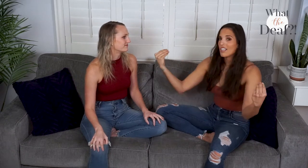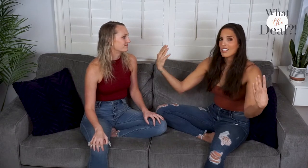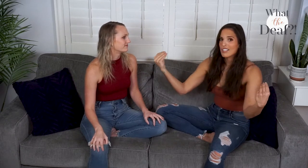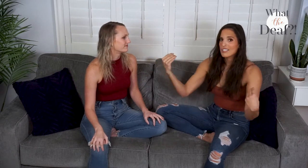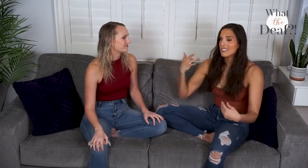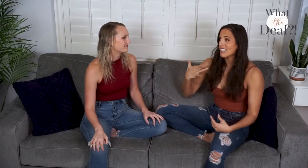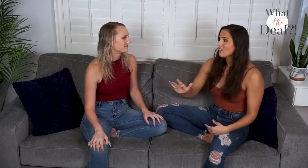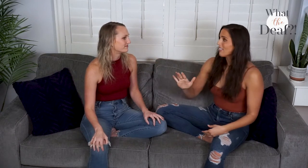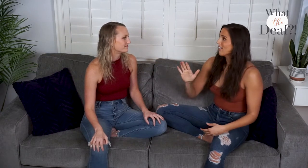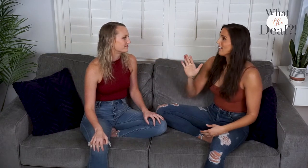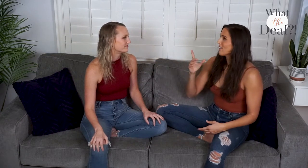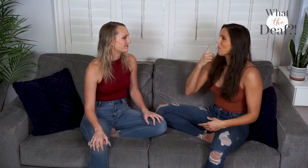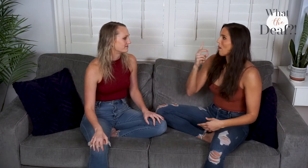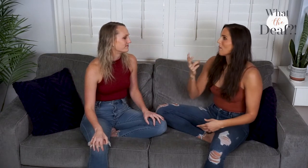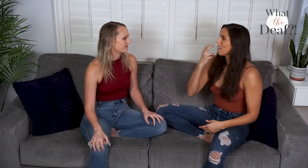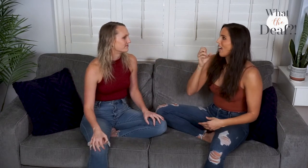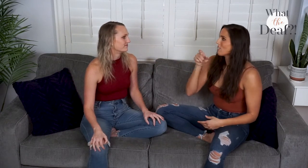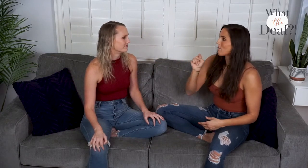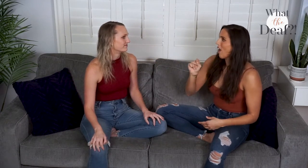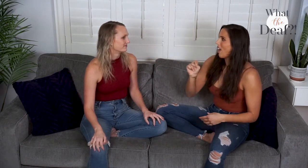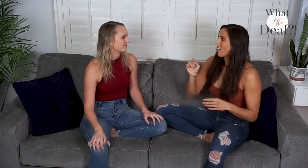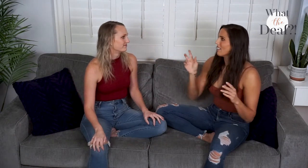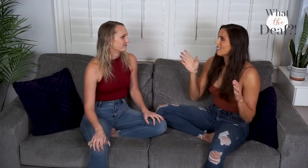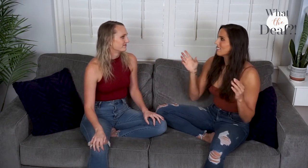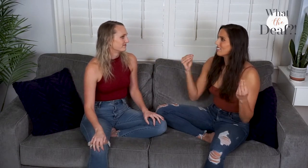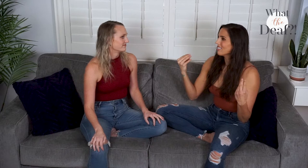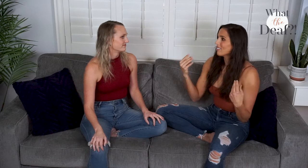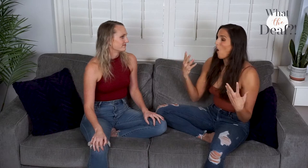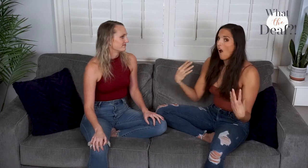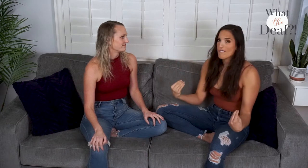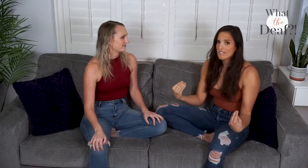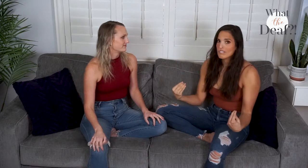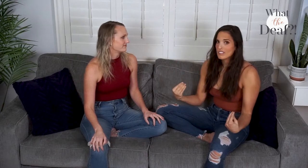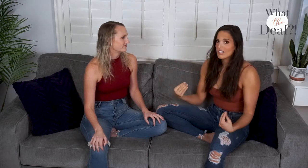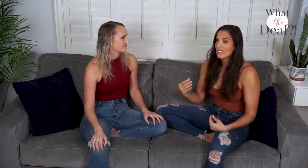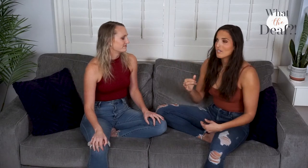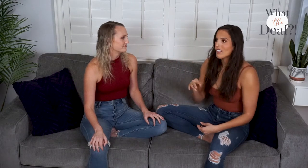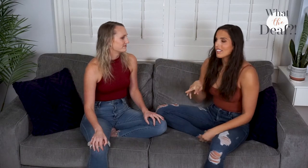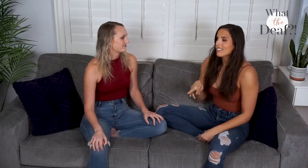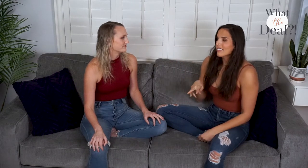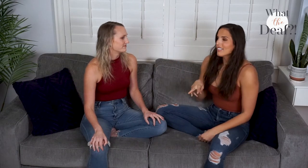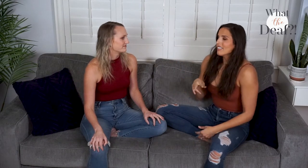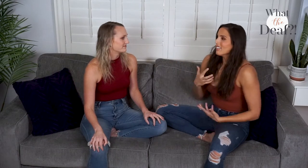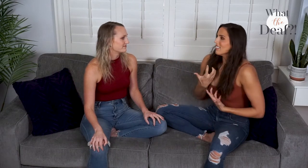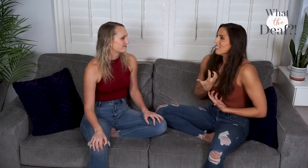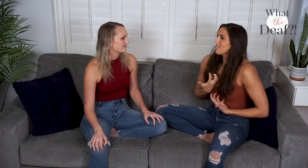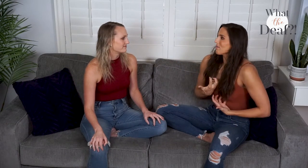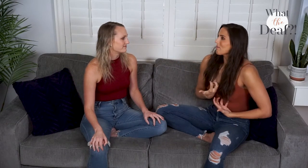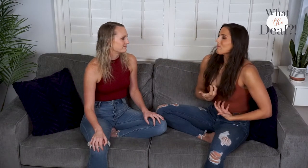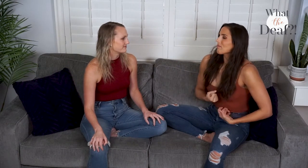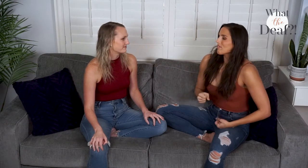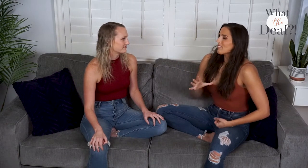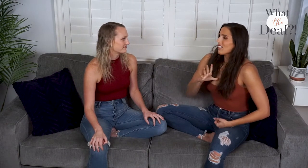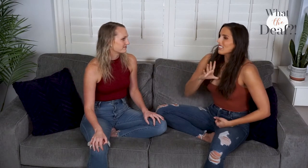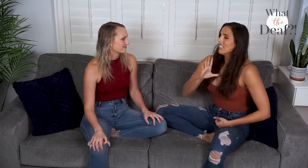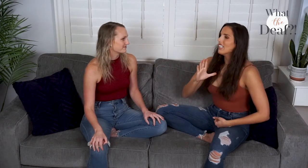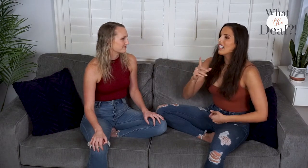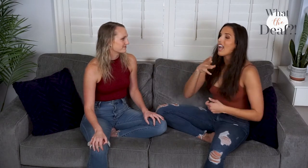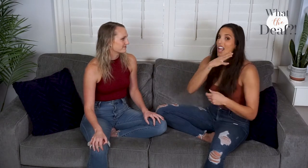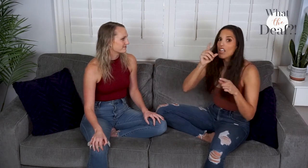And also my blind spot sensoring system was off. I was like ugh! I just had to hold it all in and say that everything was fine.